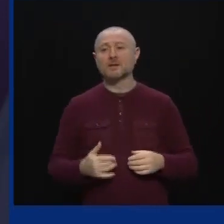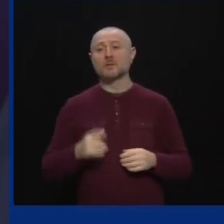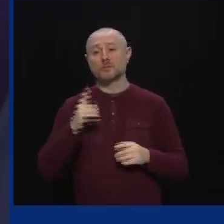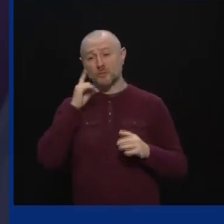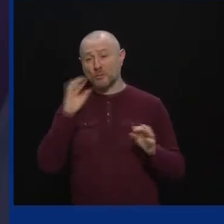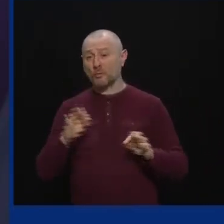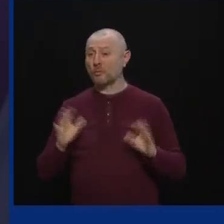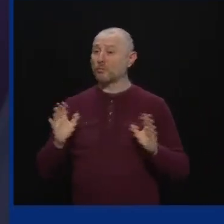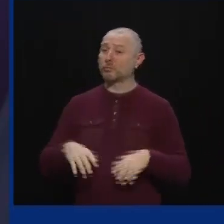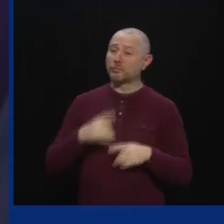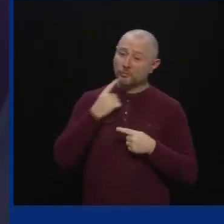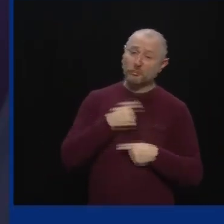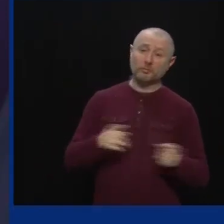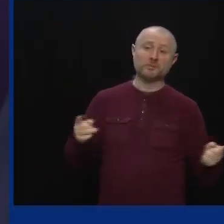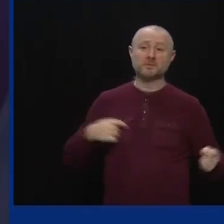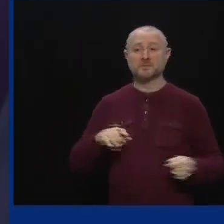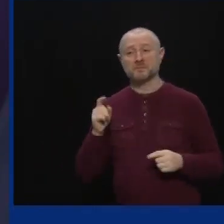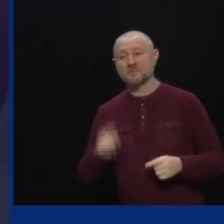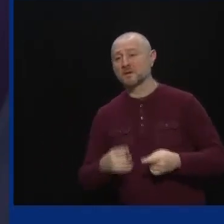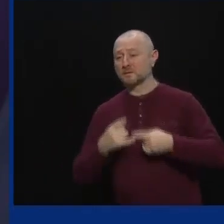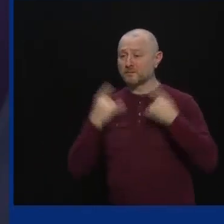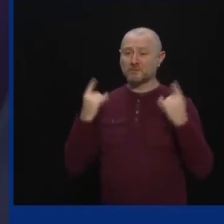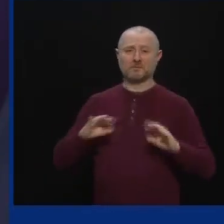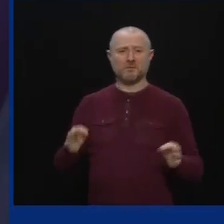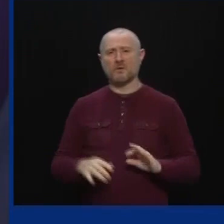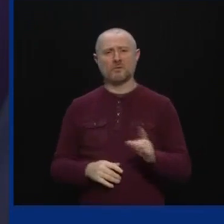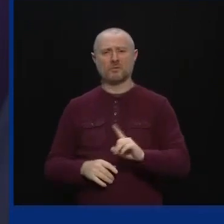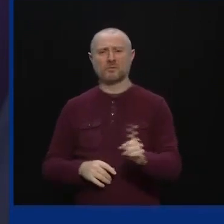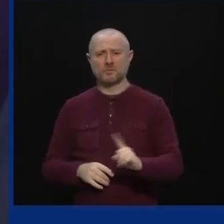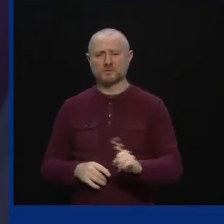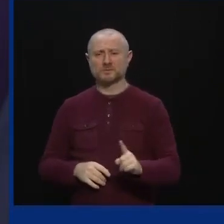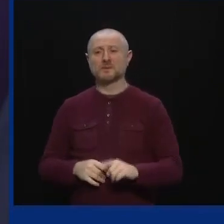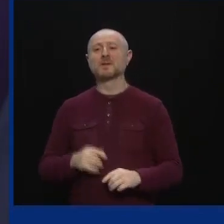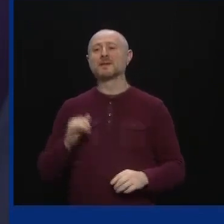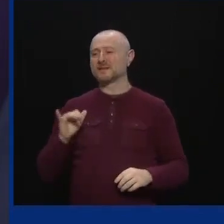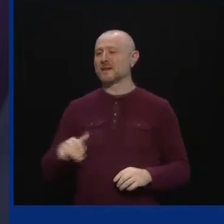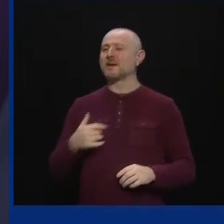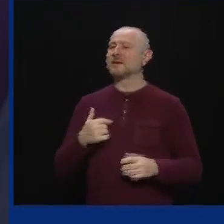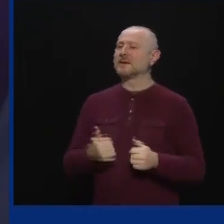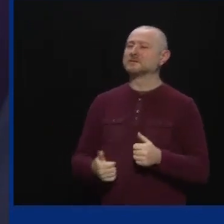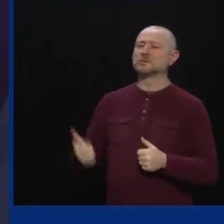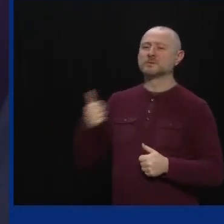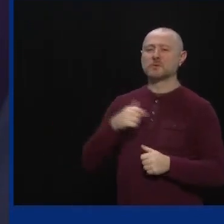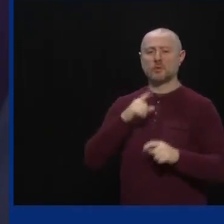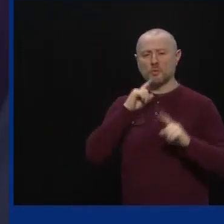FEEL SAFE, WHICH I BELIEVE HAS BEEN VERY HELPFUL TO NEW YORKERS, ASSESSED ALL THE TIME.